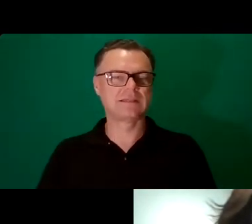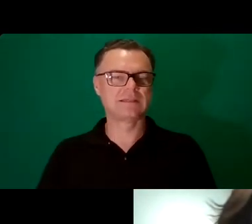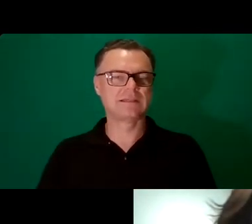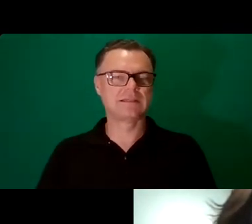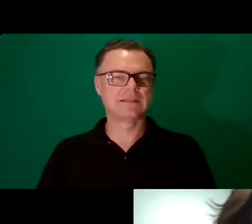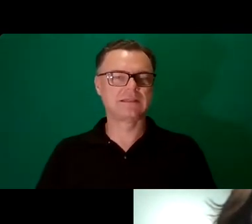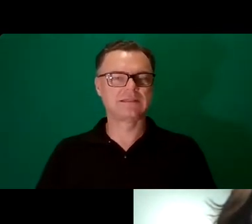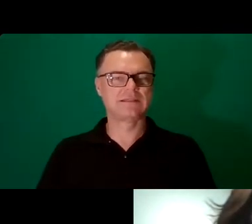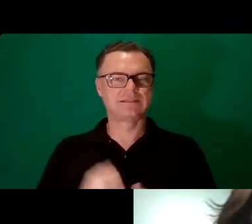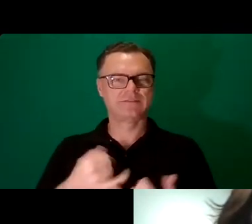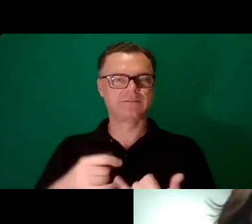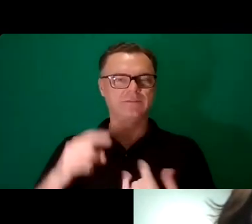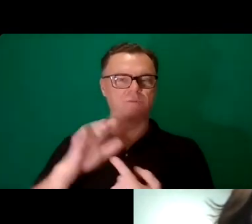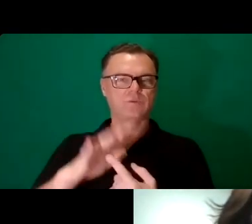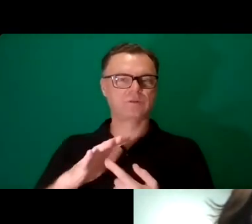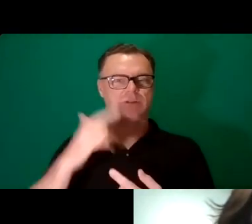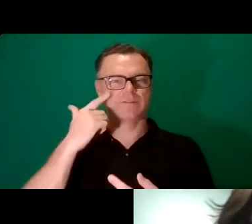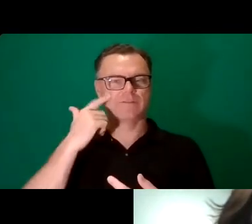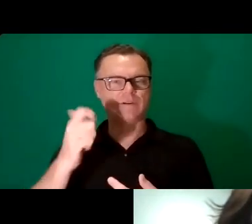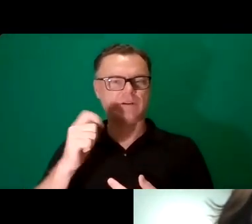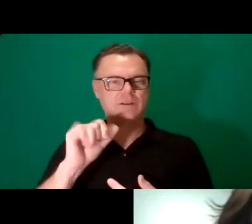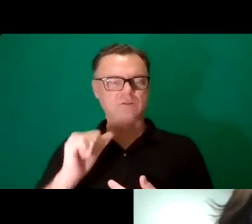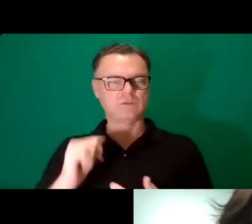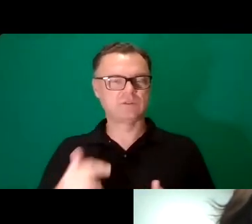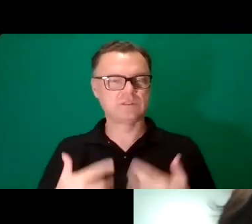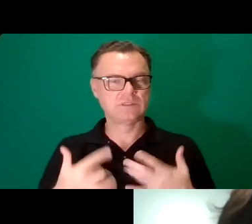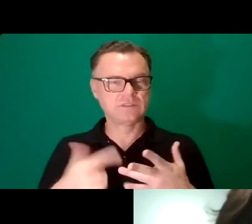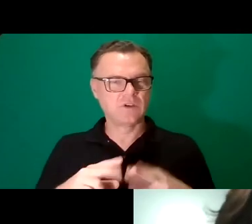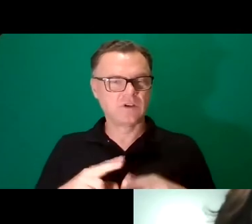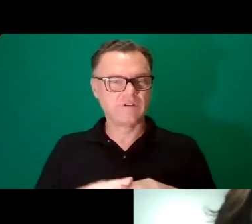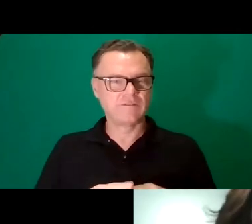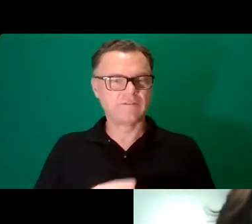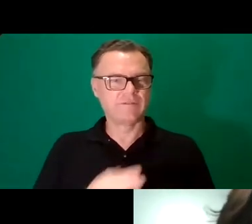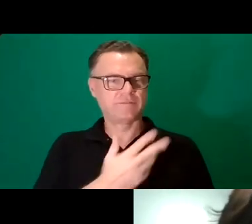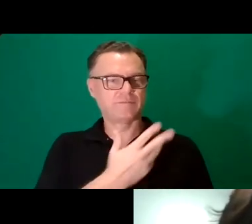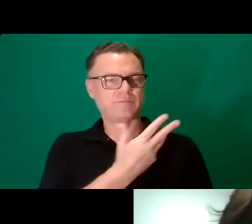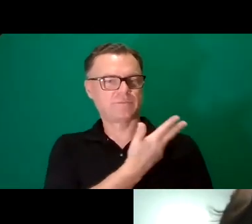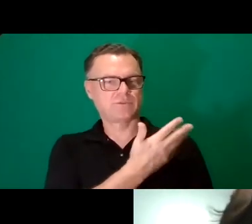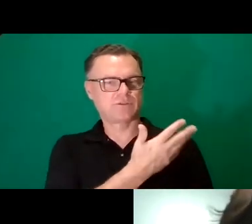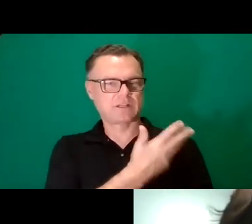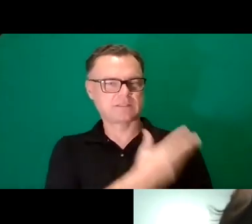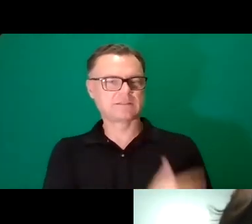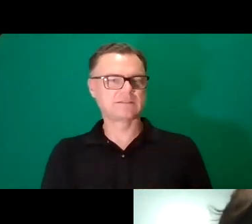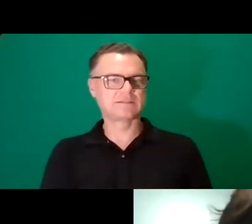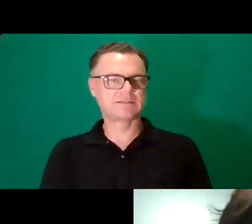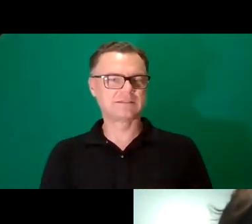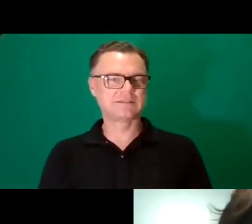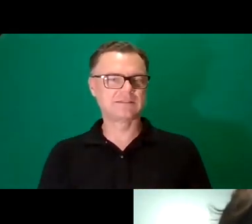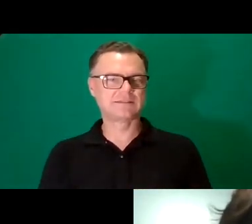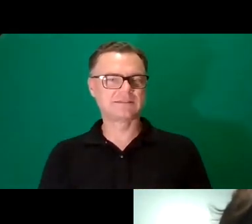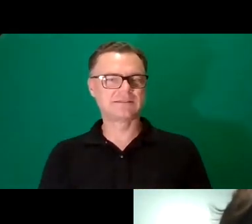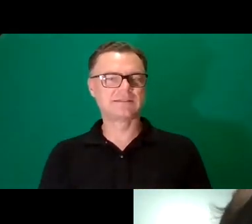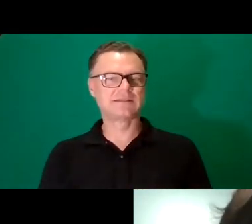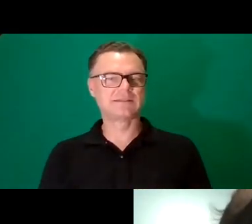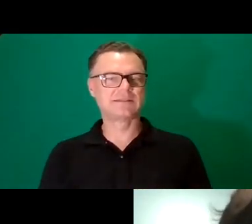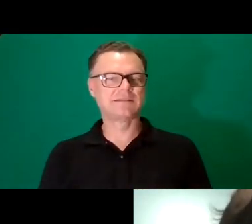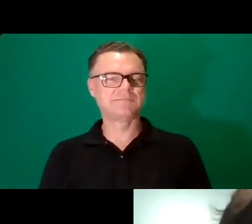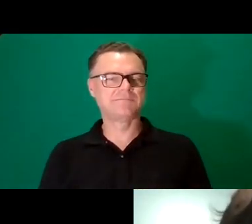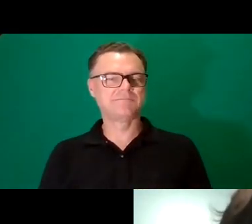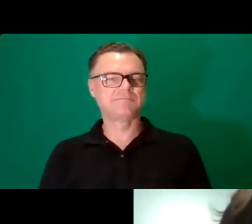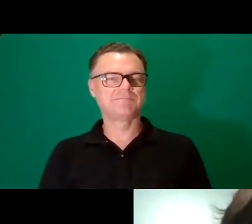important is finding that sense of pride and just like, embodying ourselves for who we